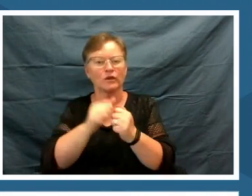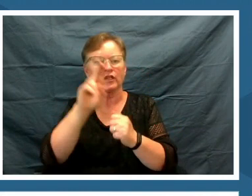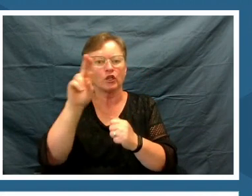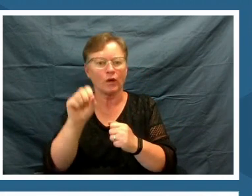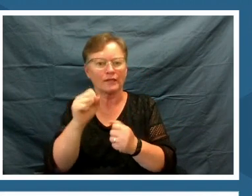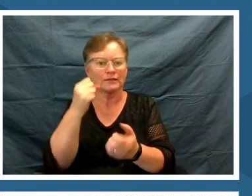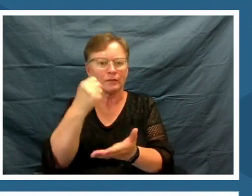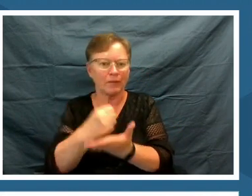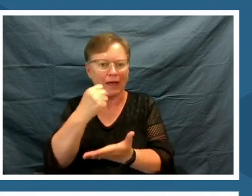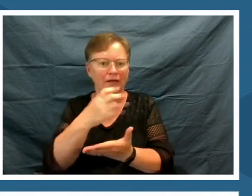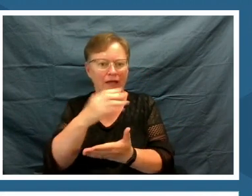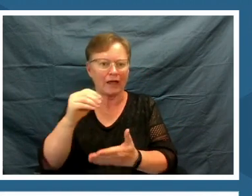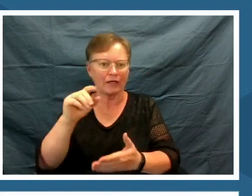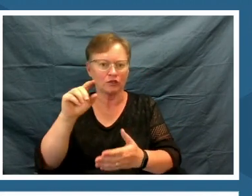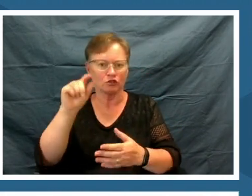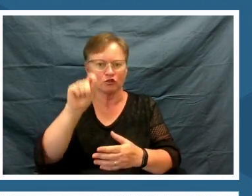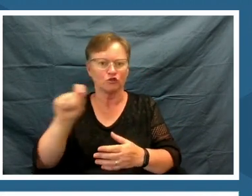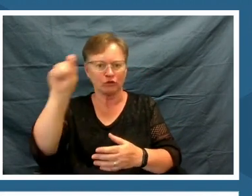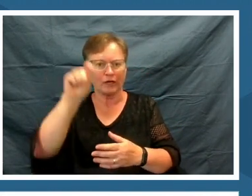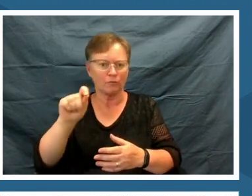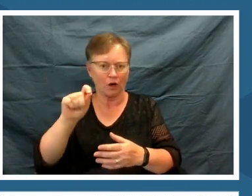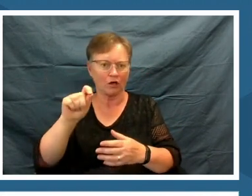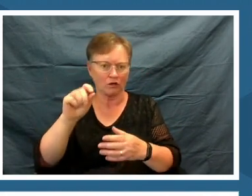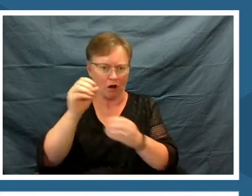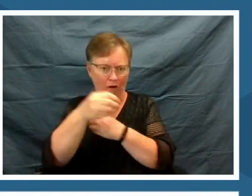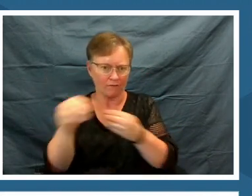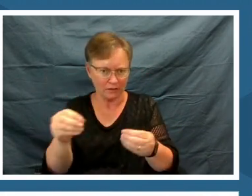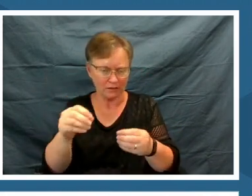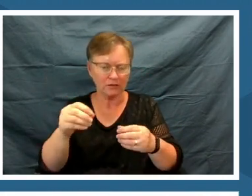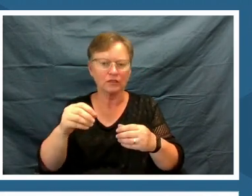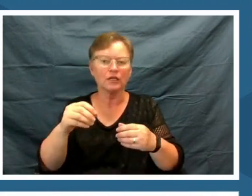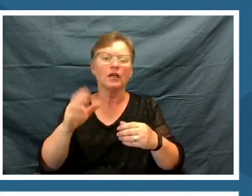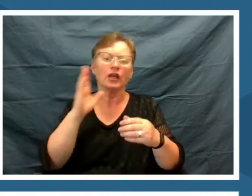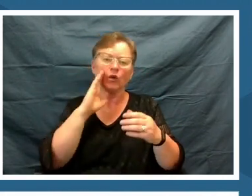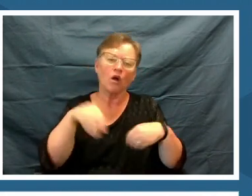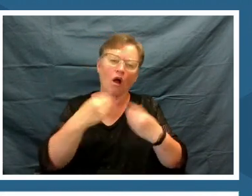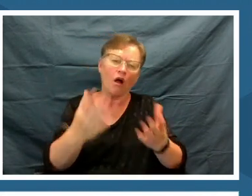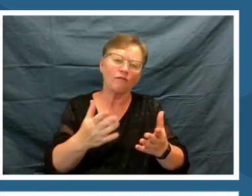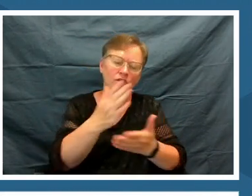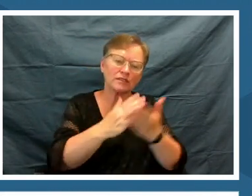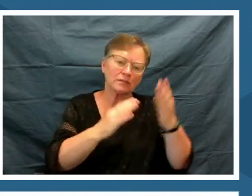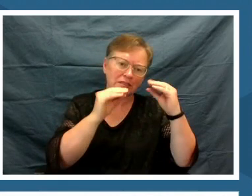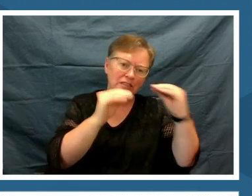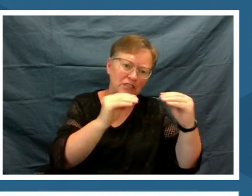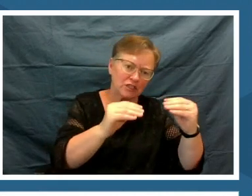going to offer some closing remarks some